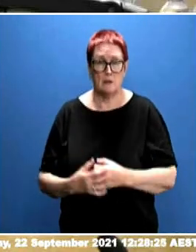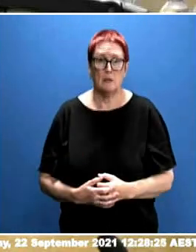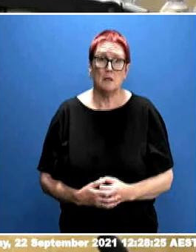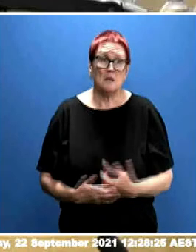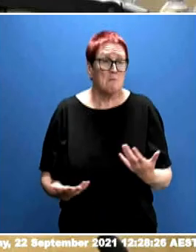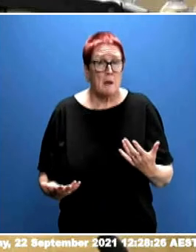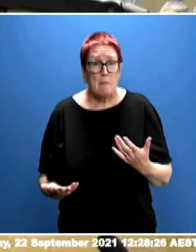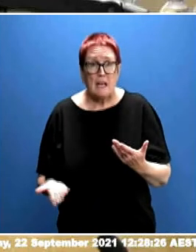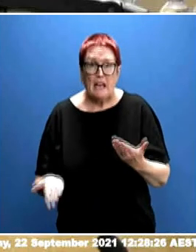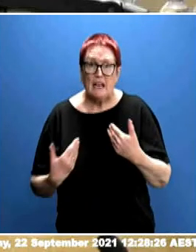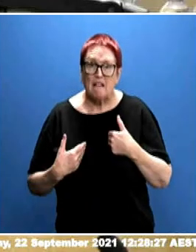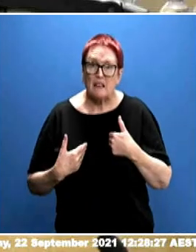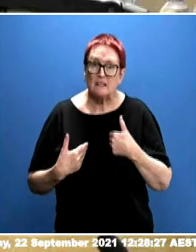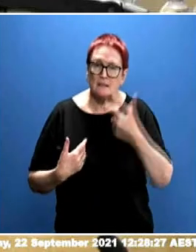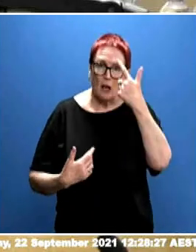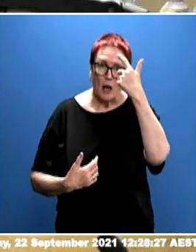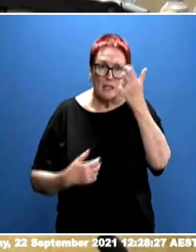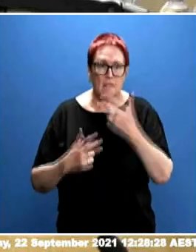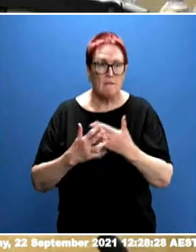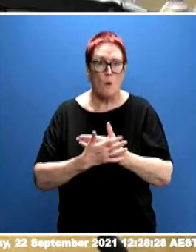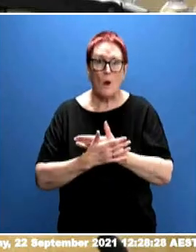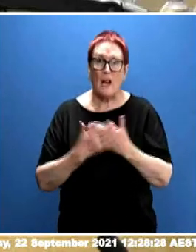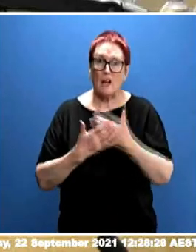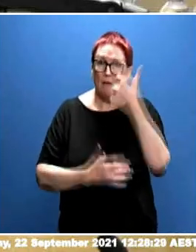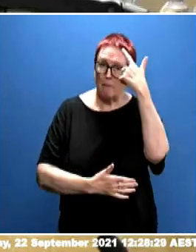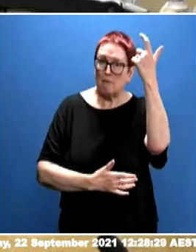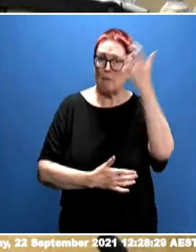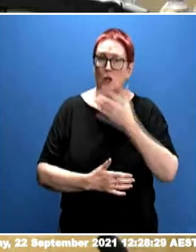identify for us any particular recommendation that you wanted to